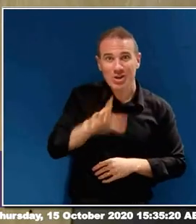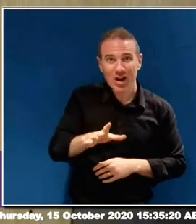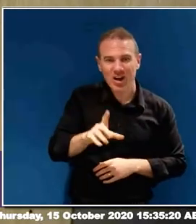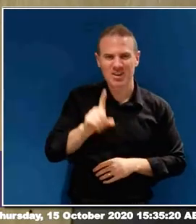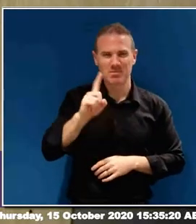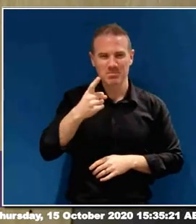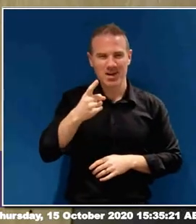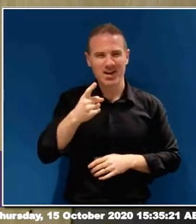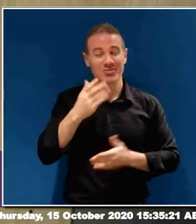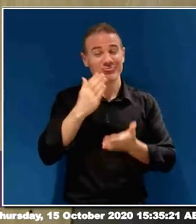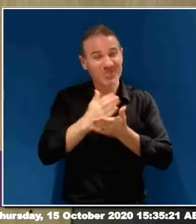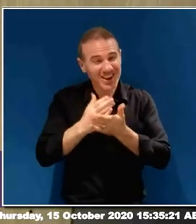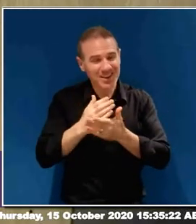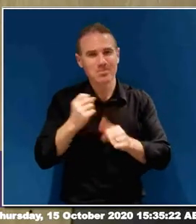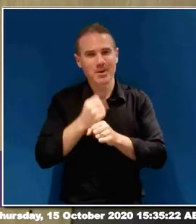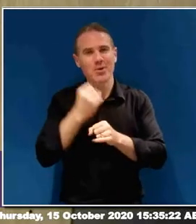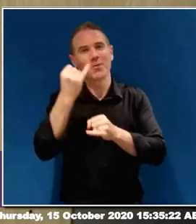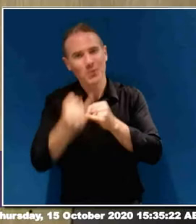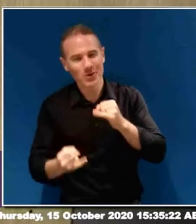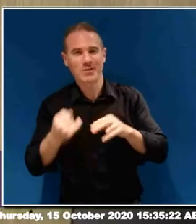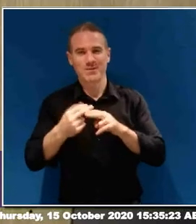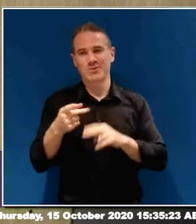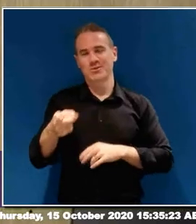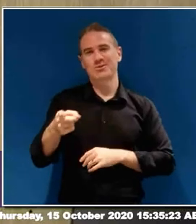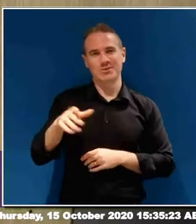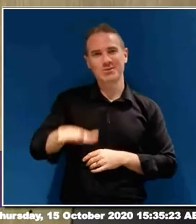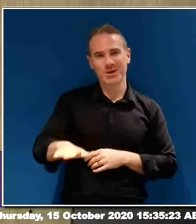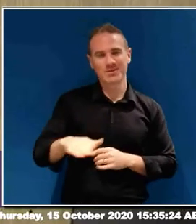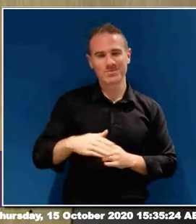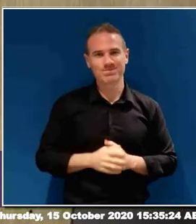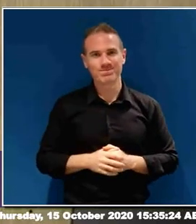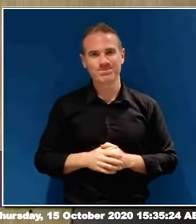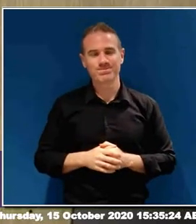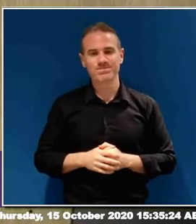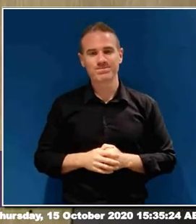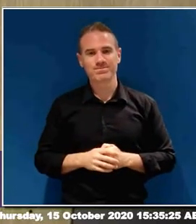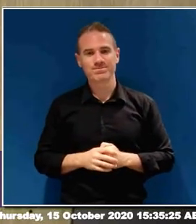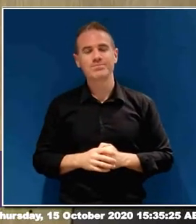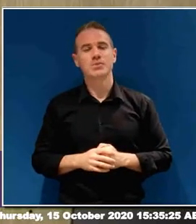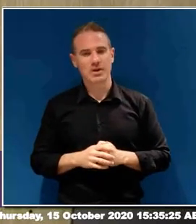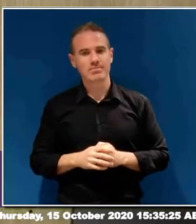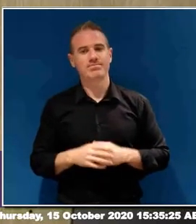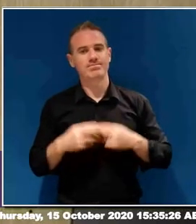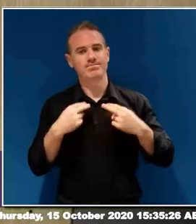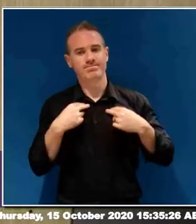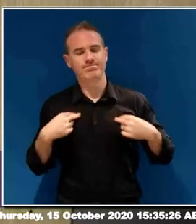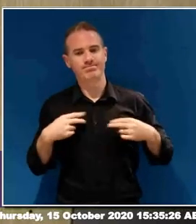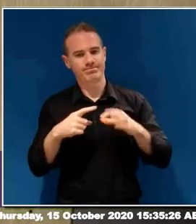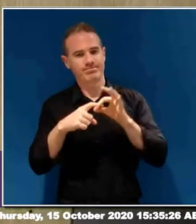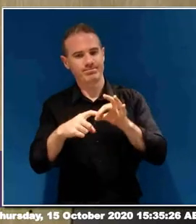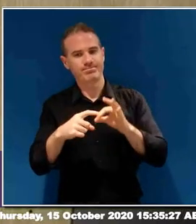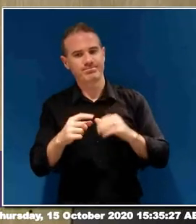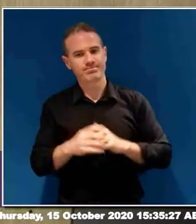As to exclusion, and we're talking formal exclusion here and in